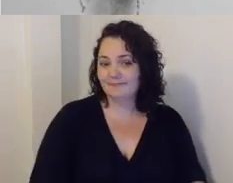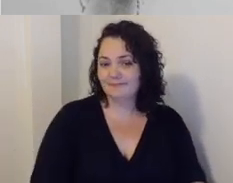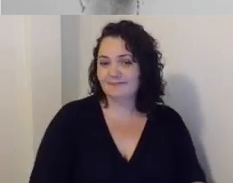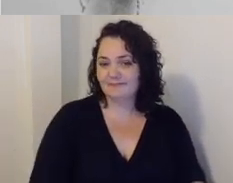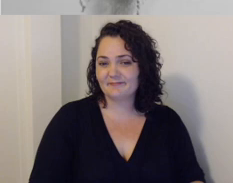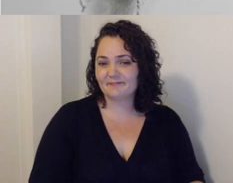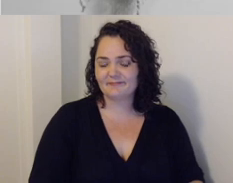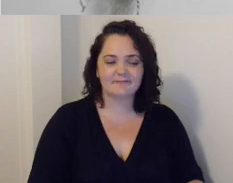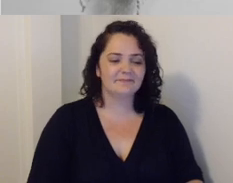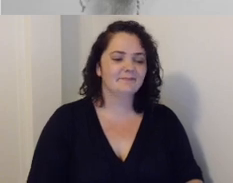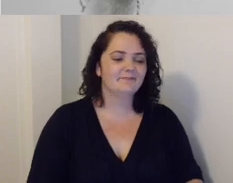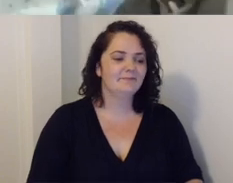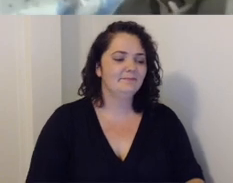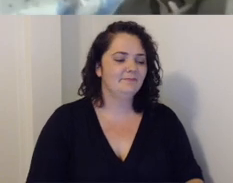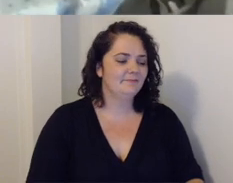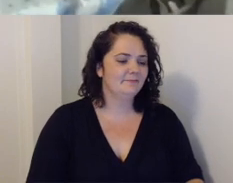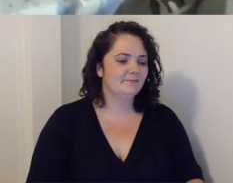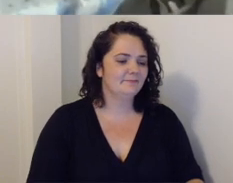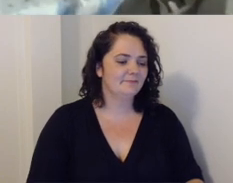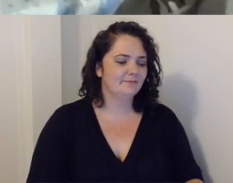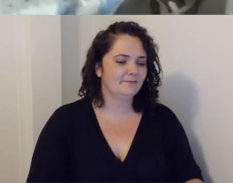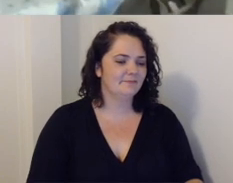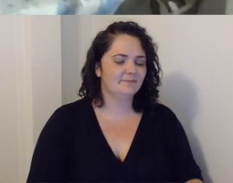we'll come back and check in on my drawing from time to time there we go